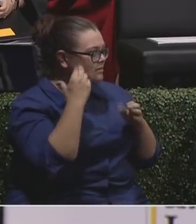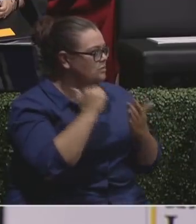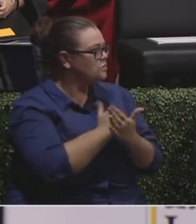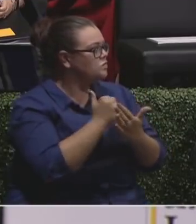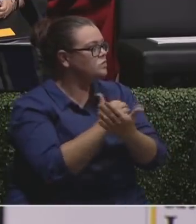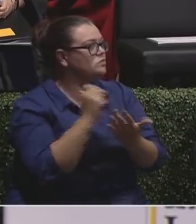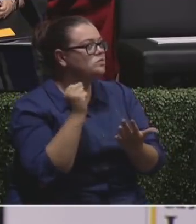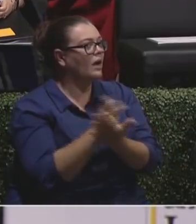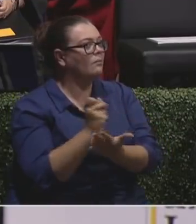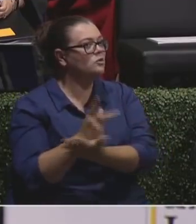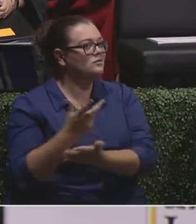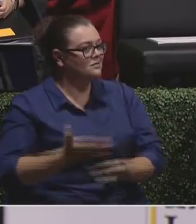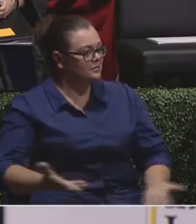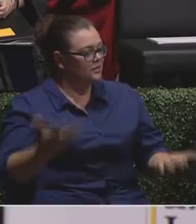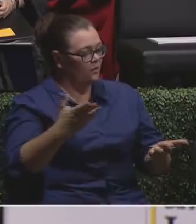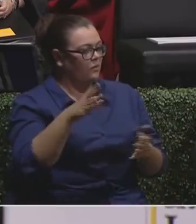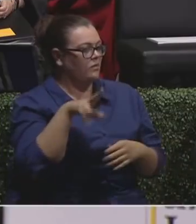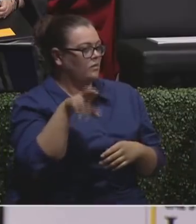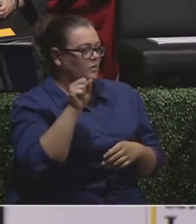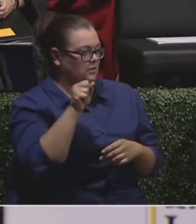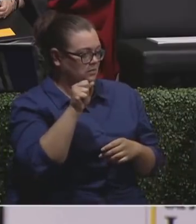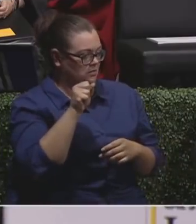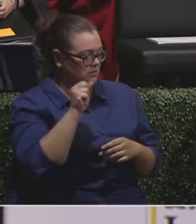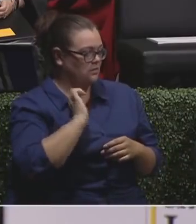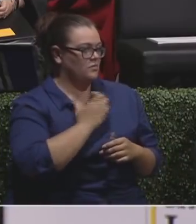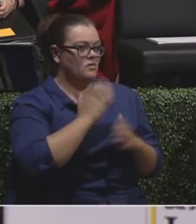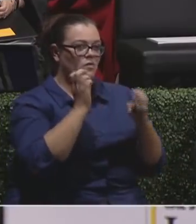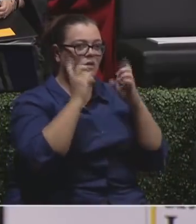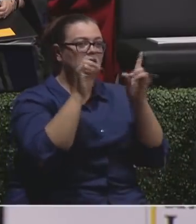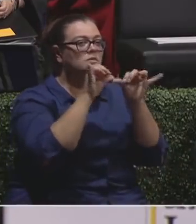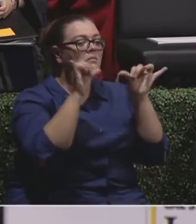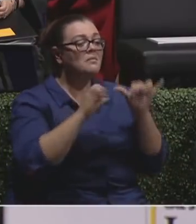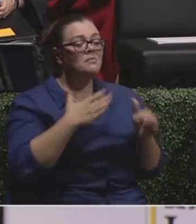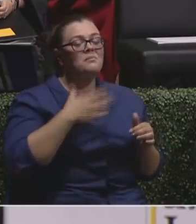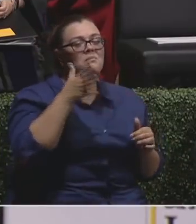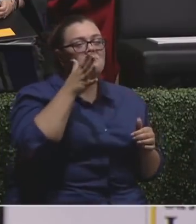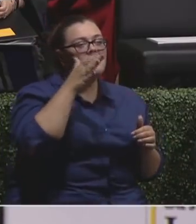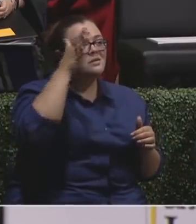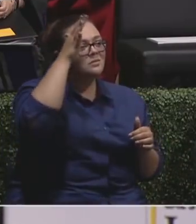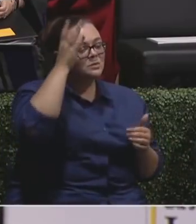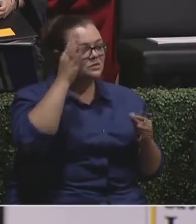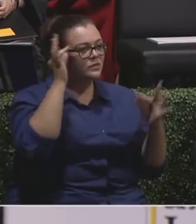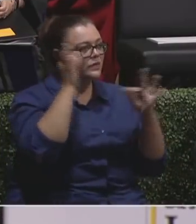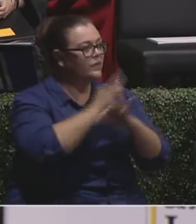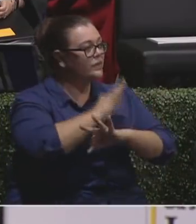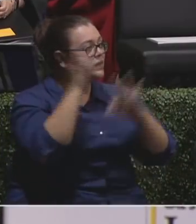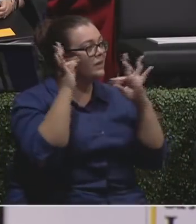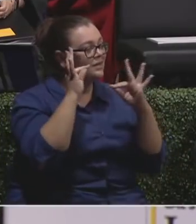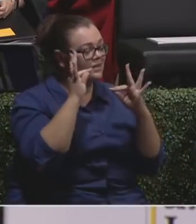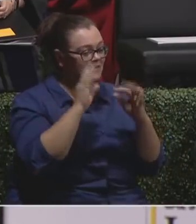CARED TO TAKE THE TIME TO SHIFT MY PARENT'S PARADIGM TO THE NEW OPPORTUNITIES OFFERED BY THIS COUNTRY'S EDUCATION SYSTEM.